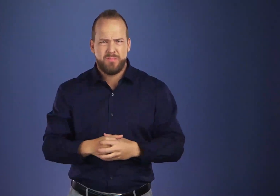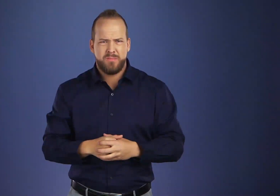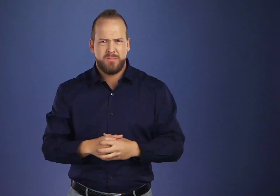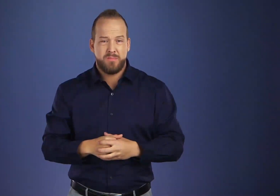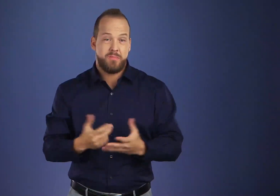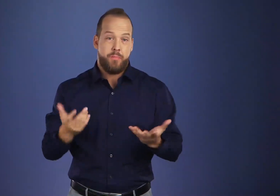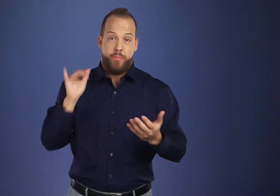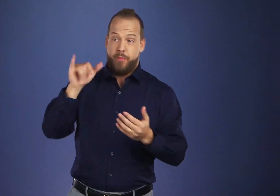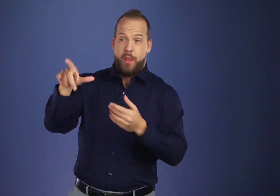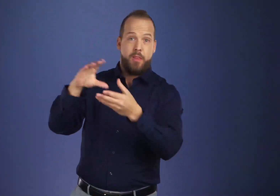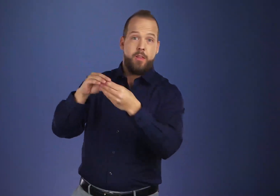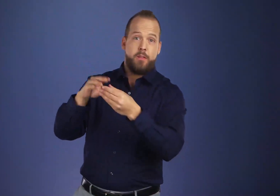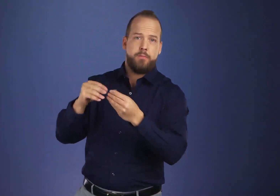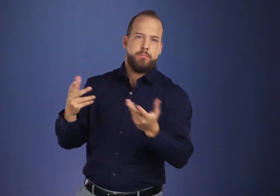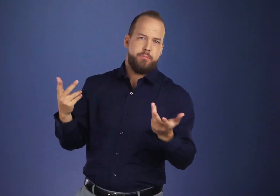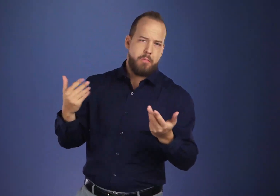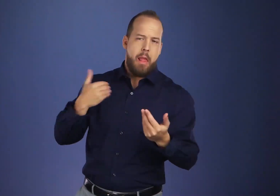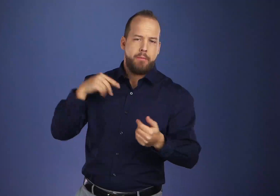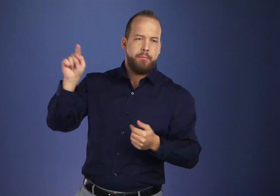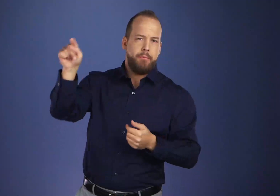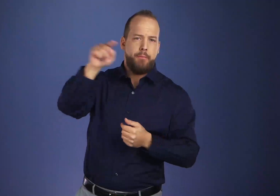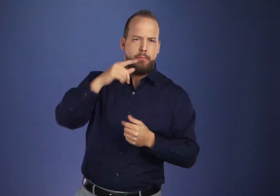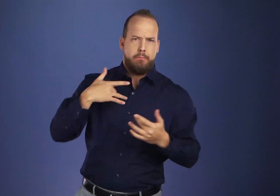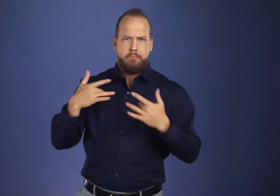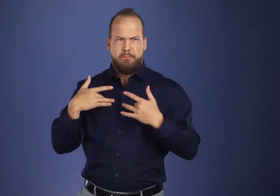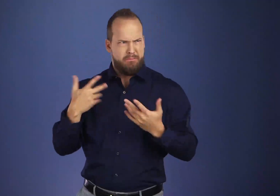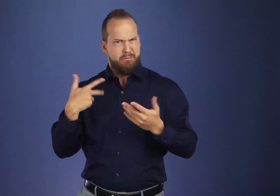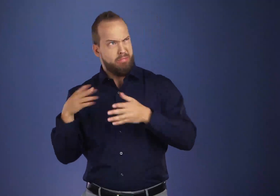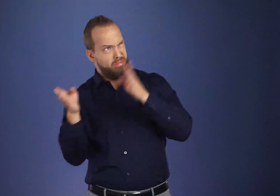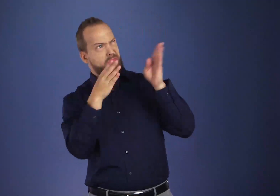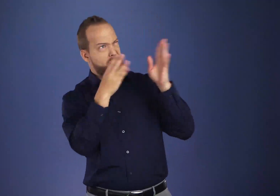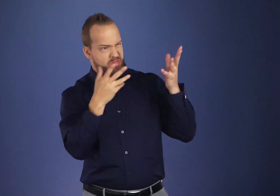This, of course, is the process by which instinct and logic